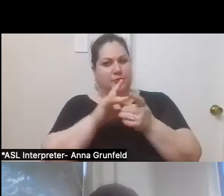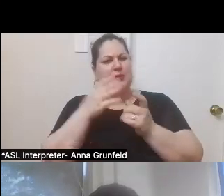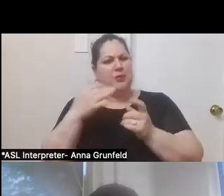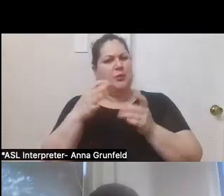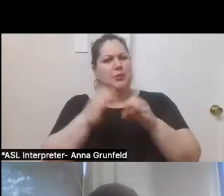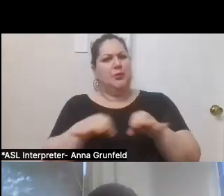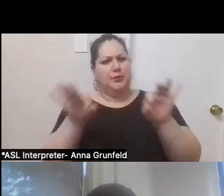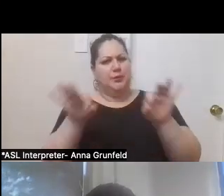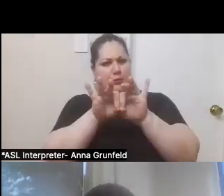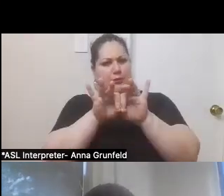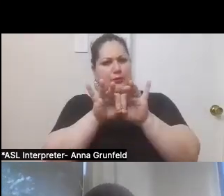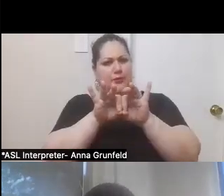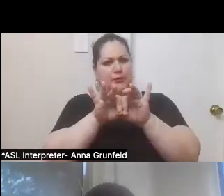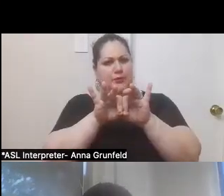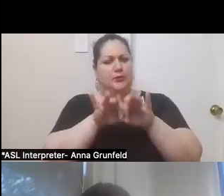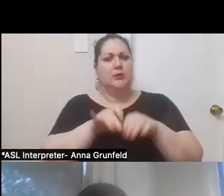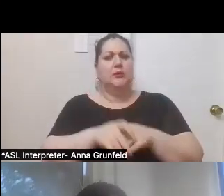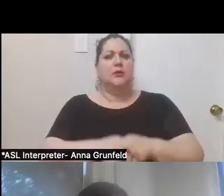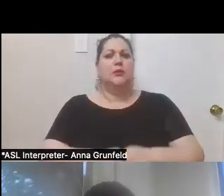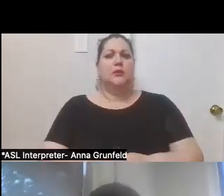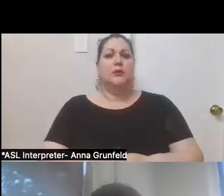Because we're all striving to work together.